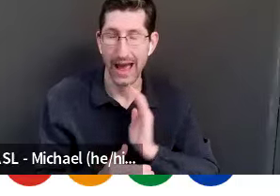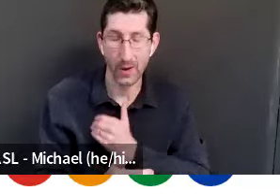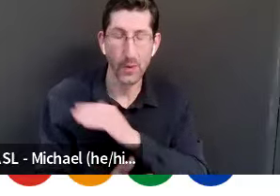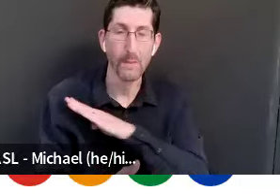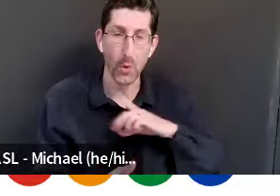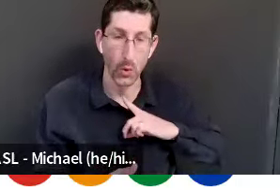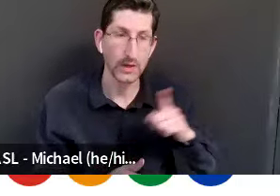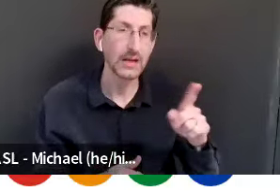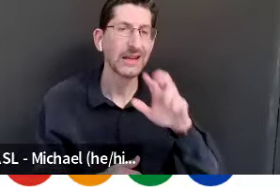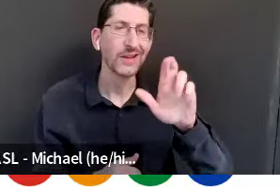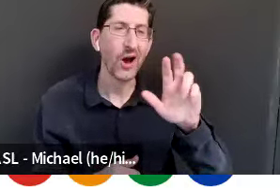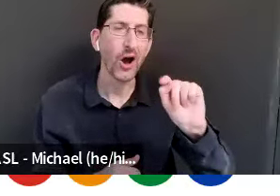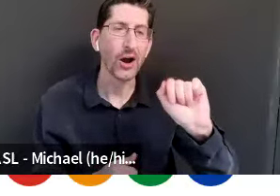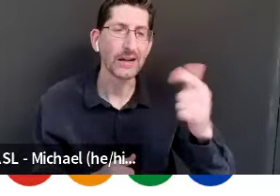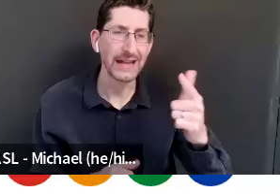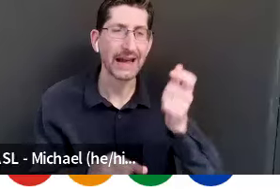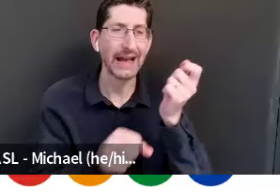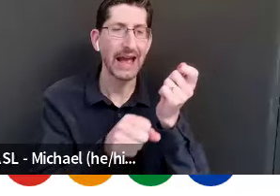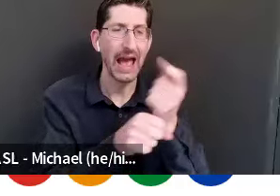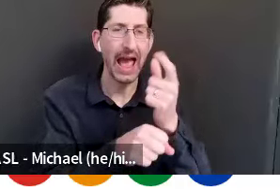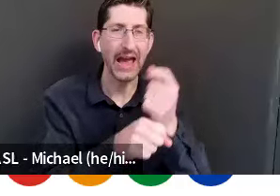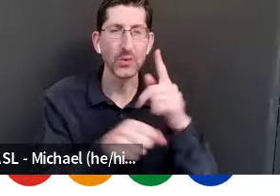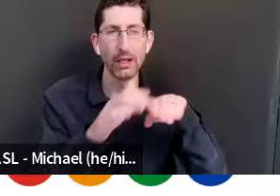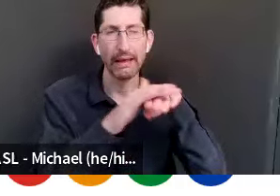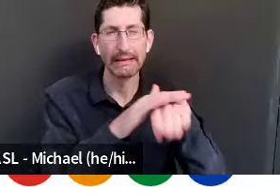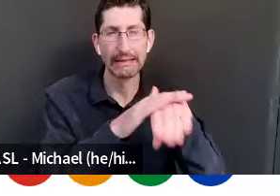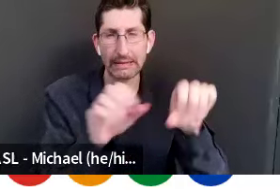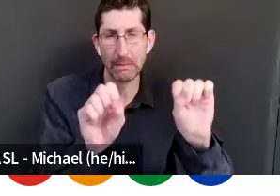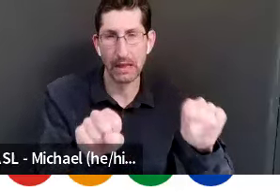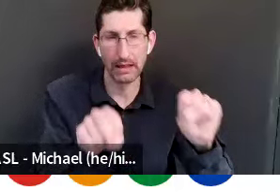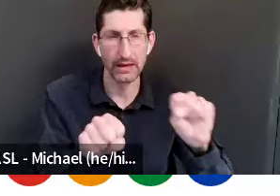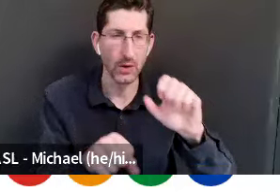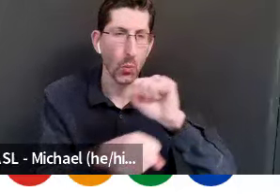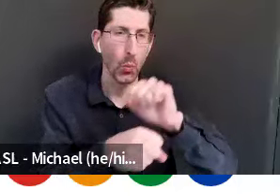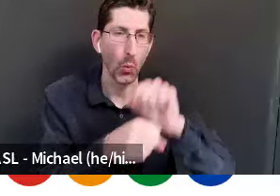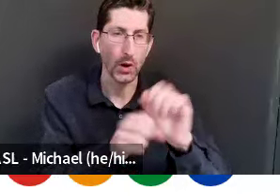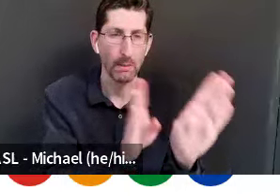AND THE RTAG EXECUTIVE BOARD, THE DEVELOPMENT OF SOMETHING CALLED THE RTAG ANNUAL ACCESSIBILITY